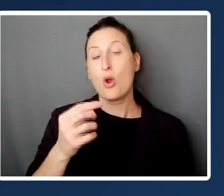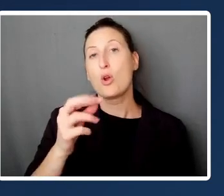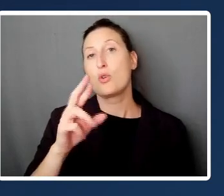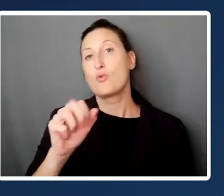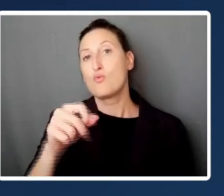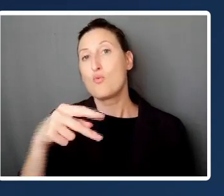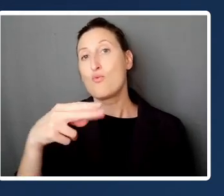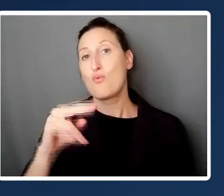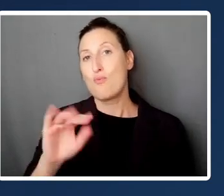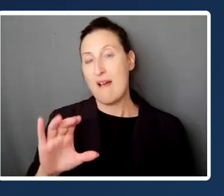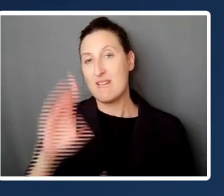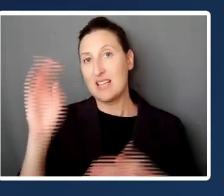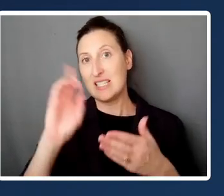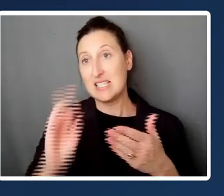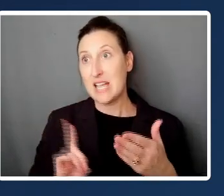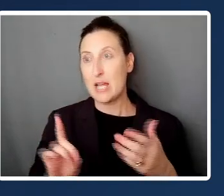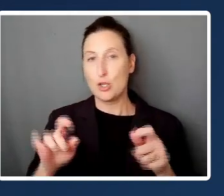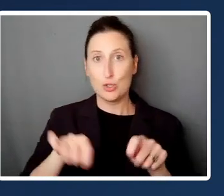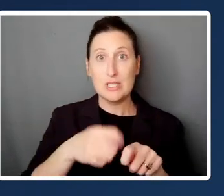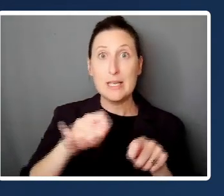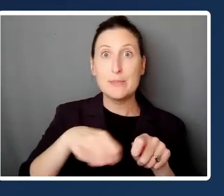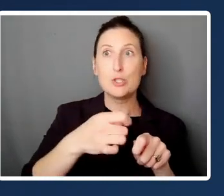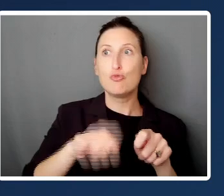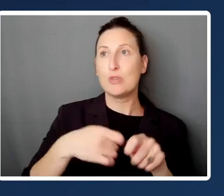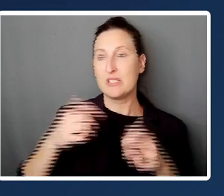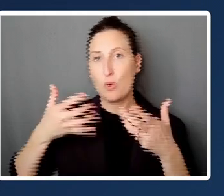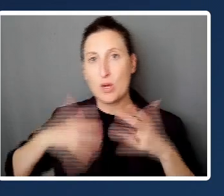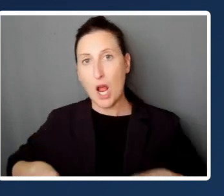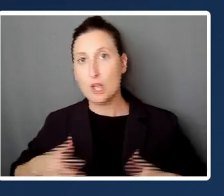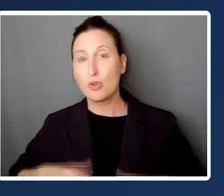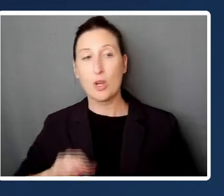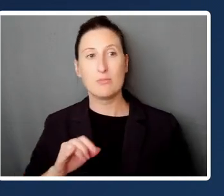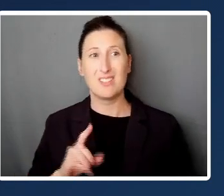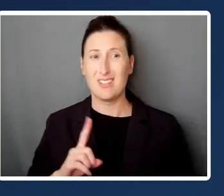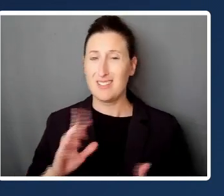from all these -- the parents and the families. If you really look and ask those questions,